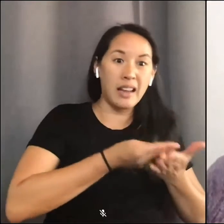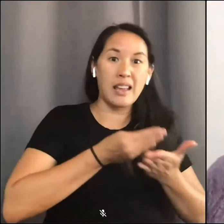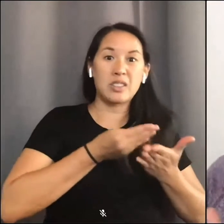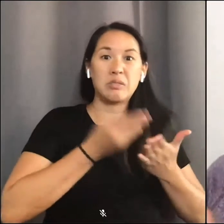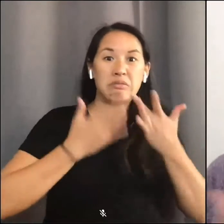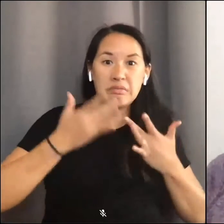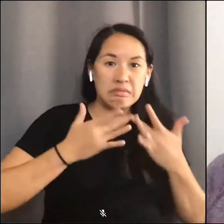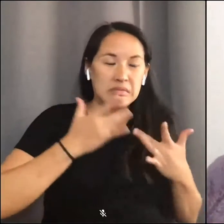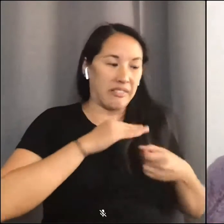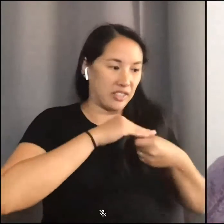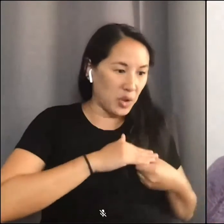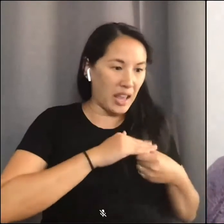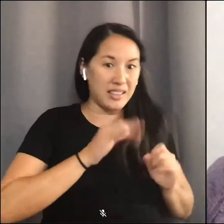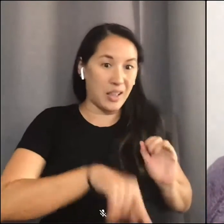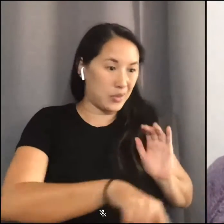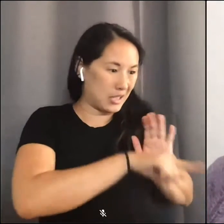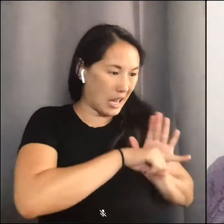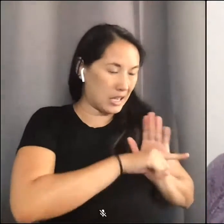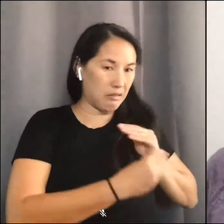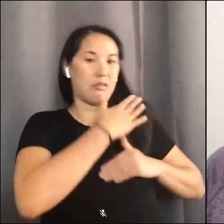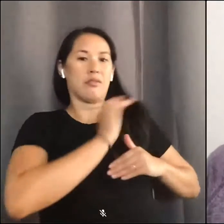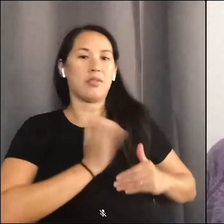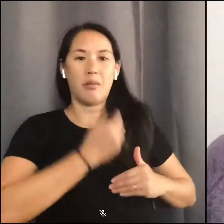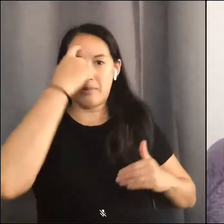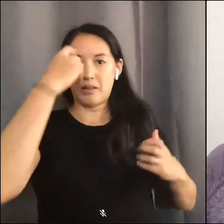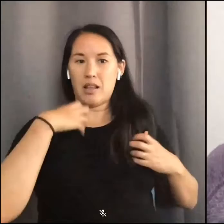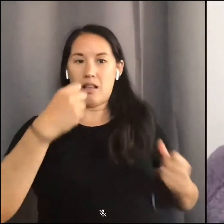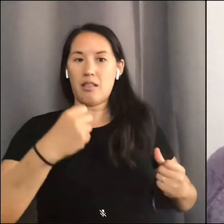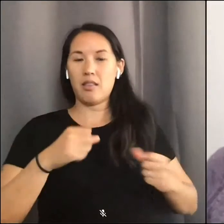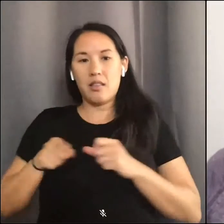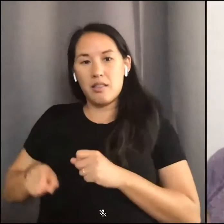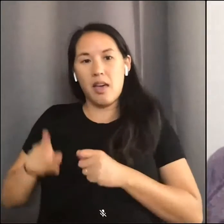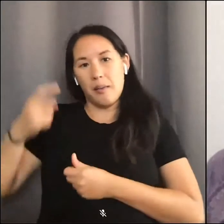make a negative impact on our mental health come up that your mental wealth is there as the buffer